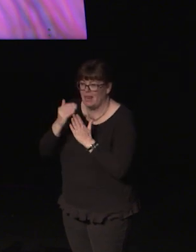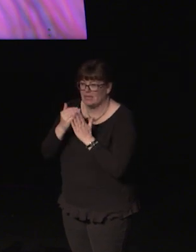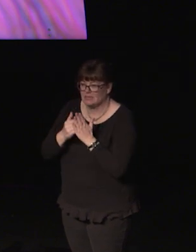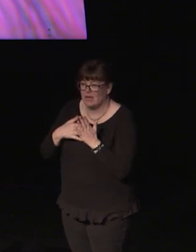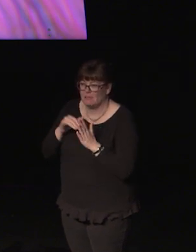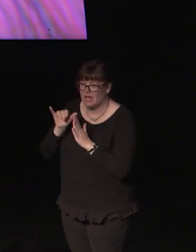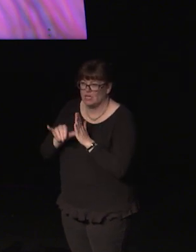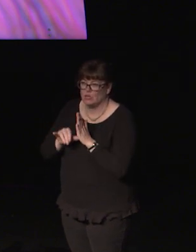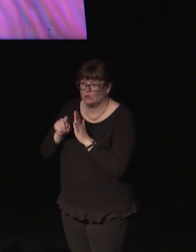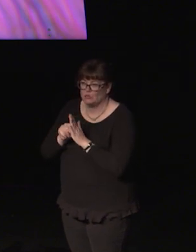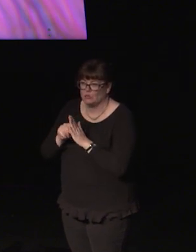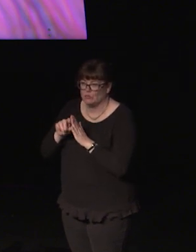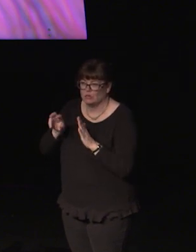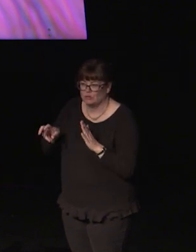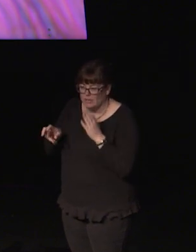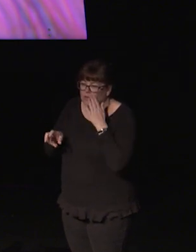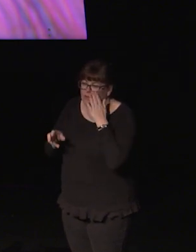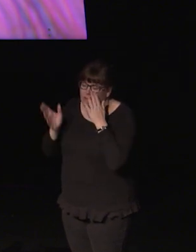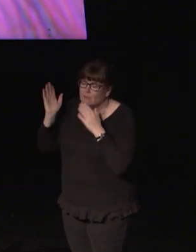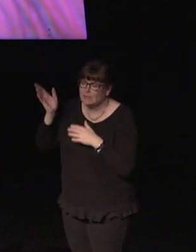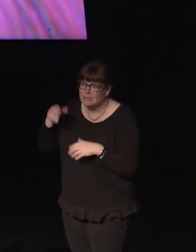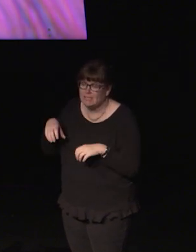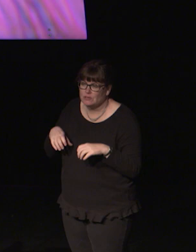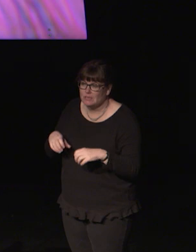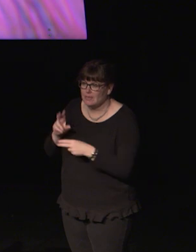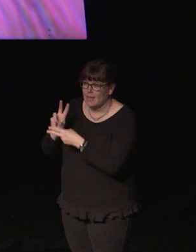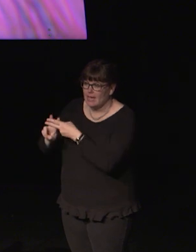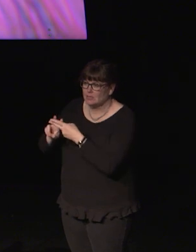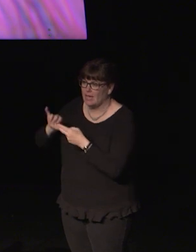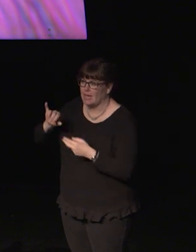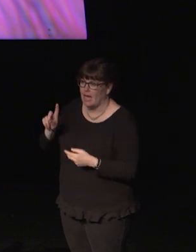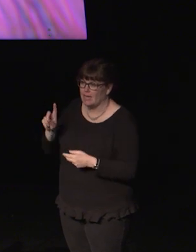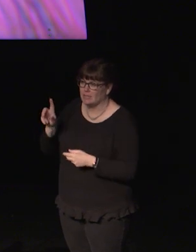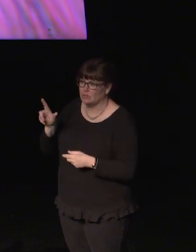A presentation I did at #id24 in 2017.